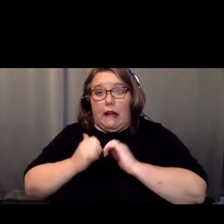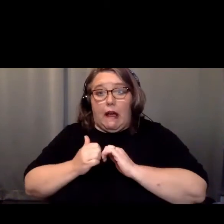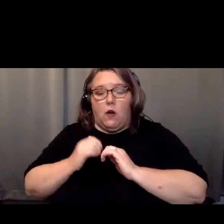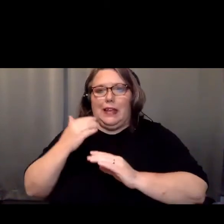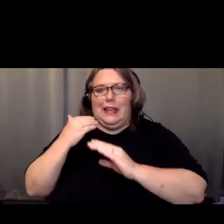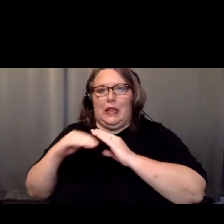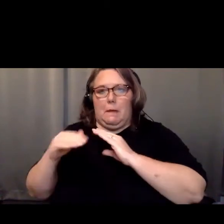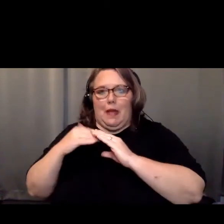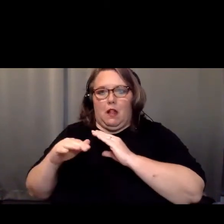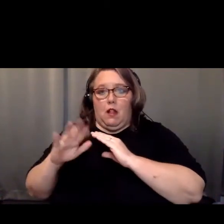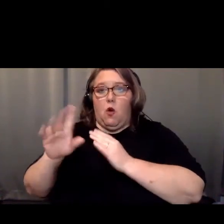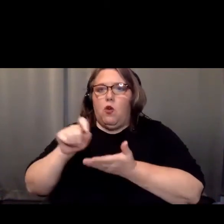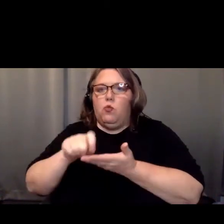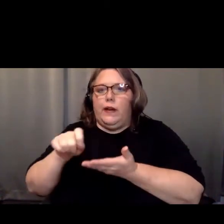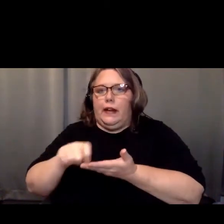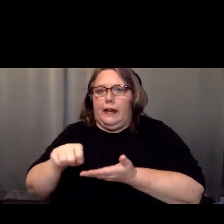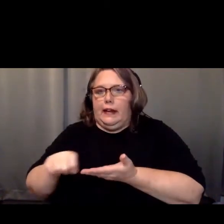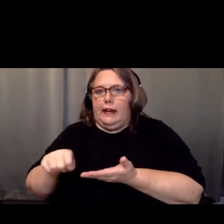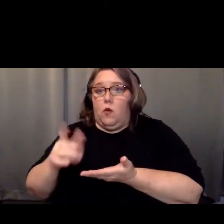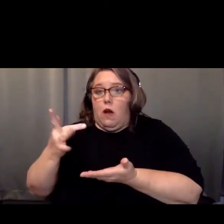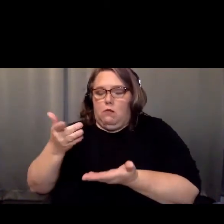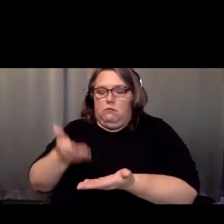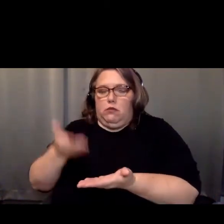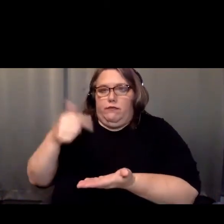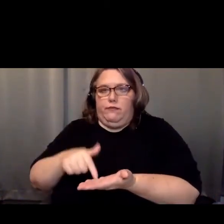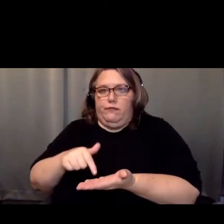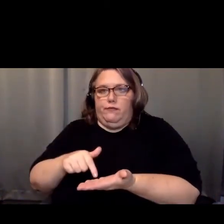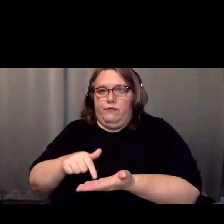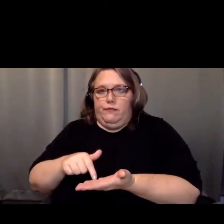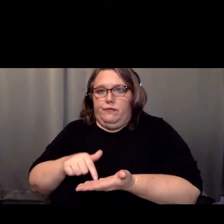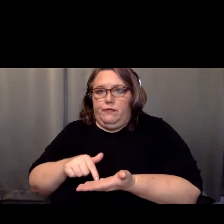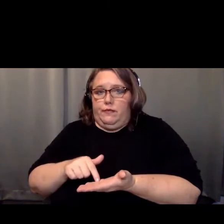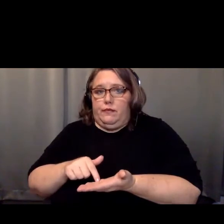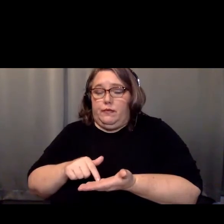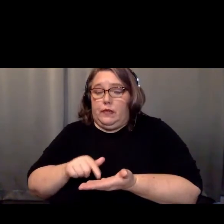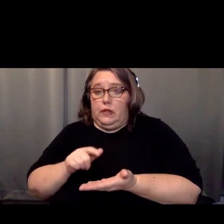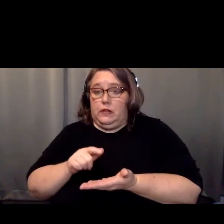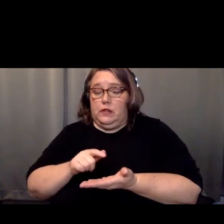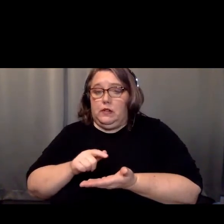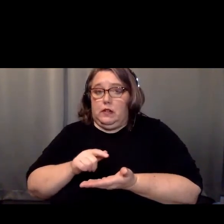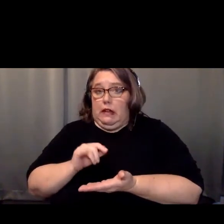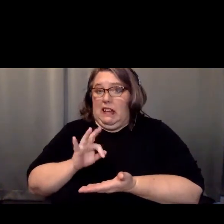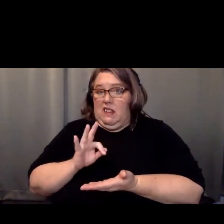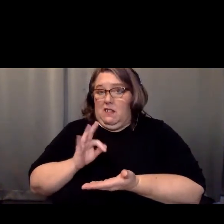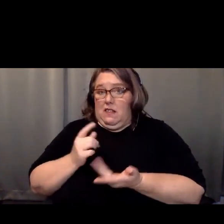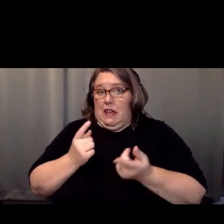or written in some form of way. That's because if for some reason,